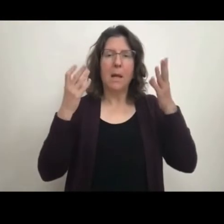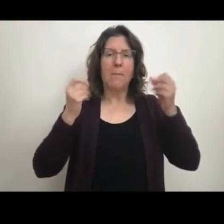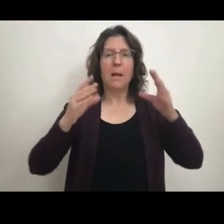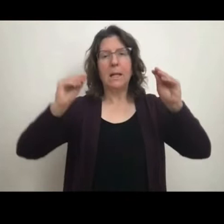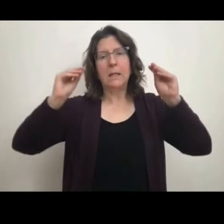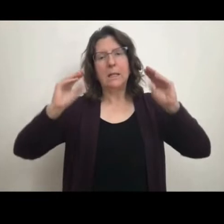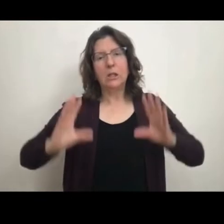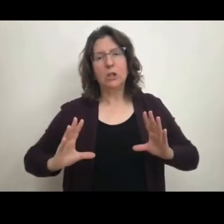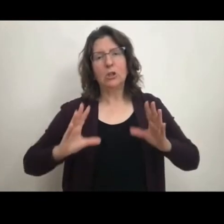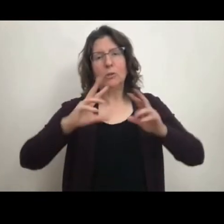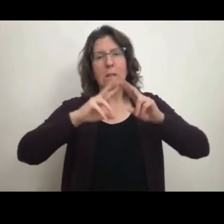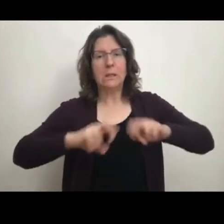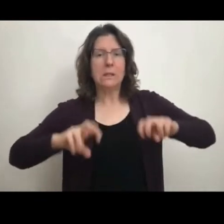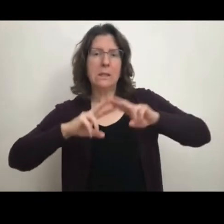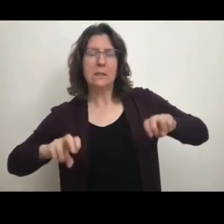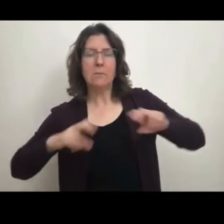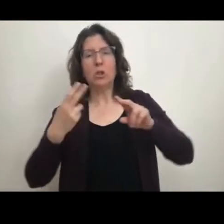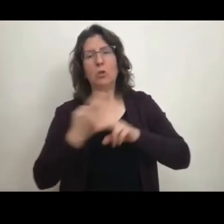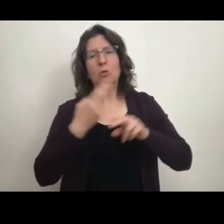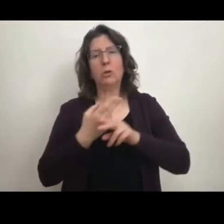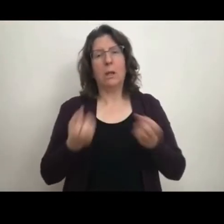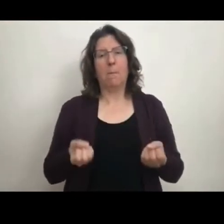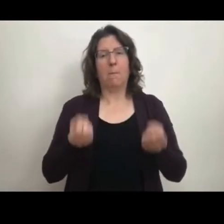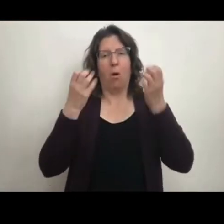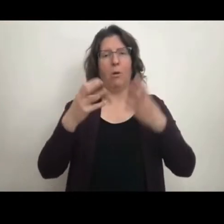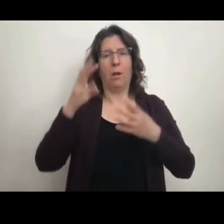I developed a significant repertoire of teacher assessments